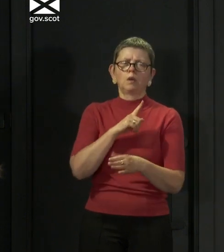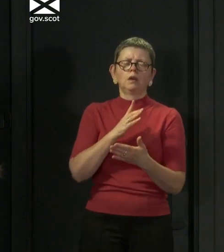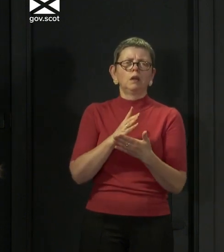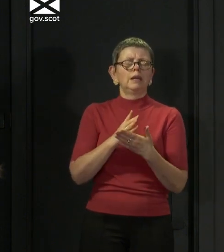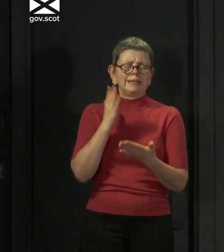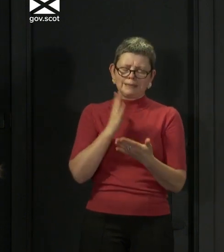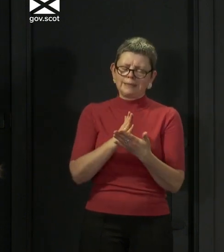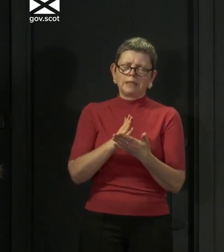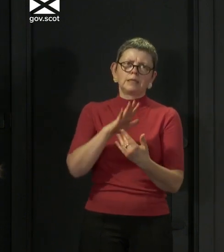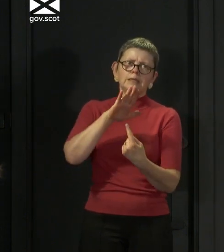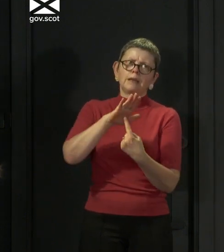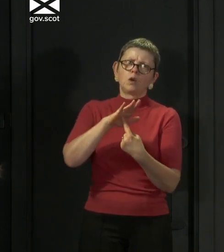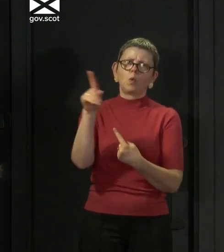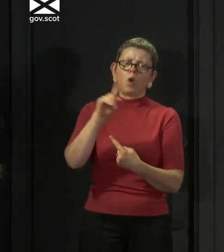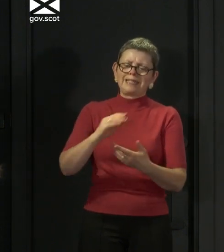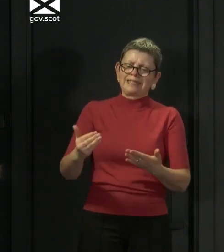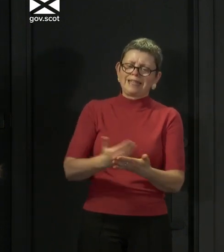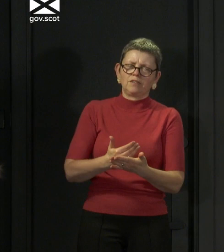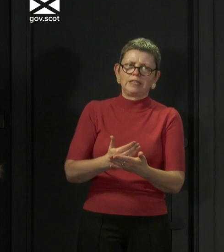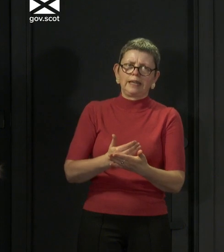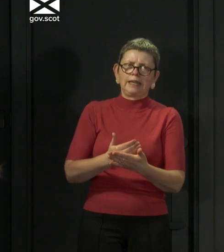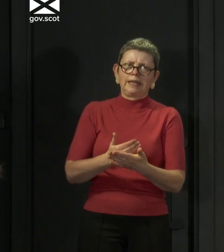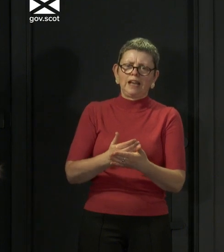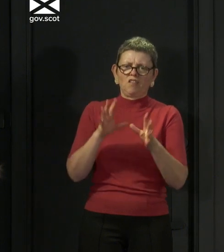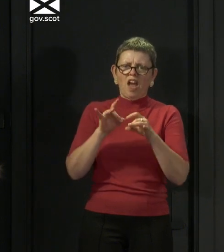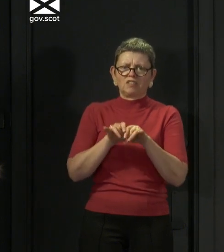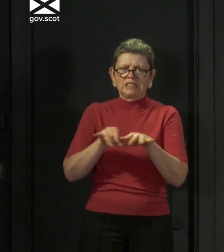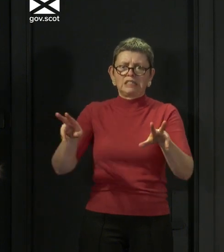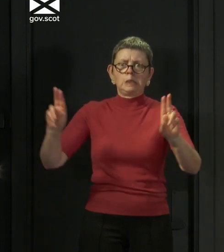Safety and reducing the spread of this virus is the absolute priority, and that's why we've